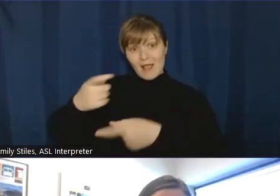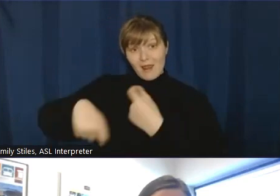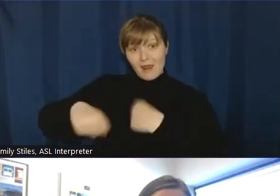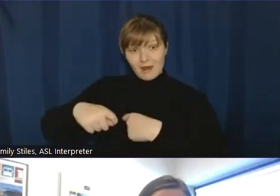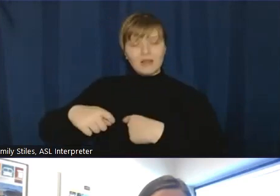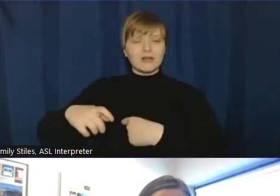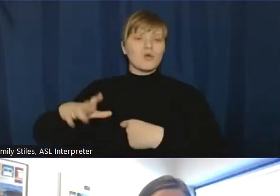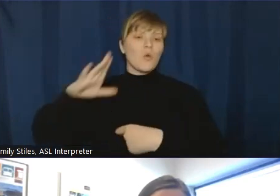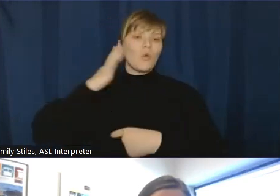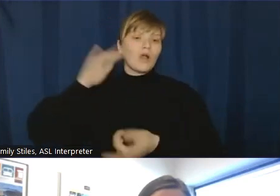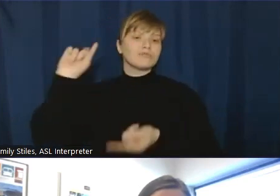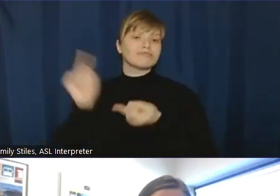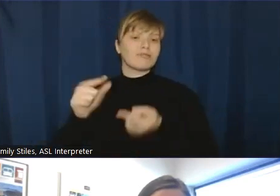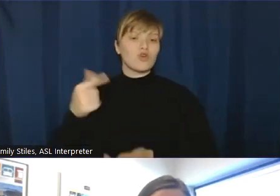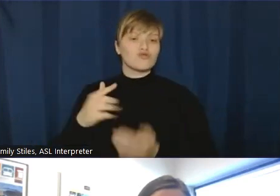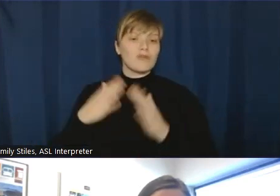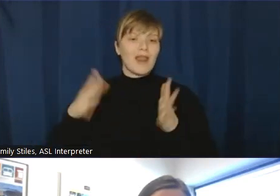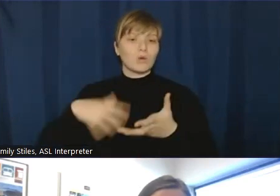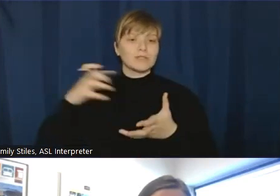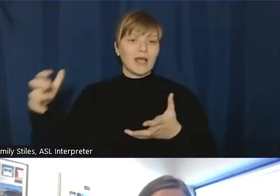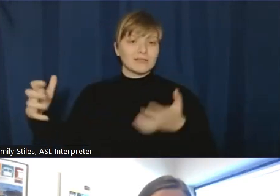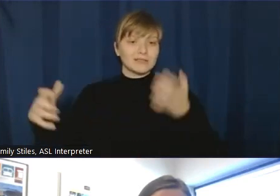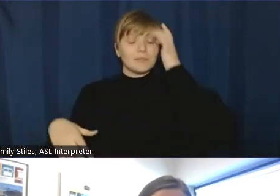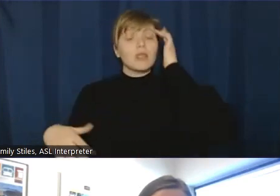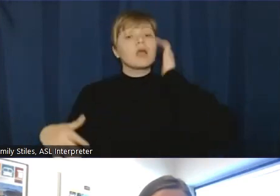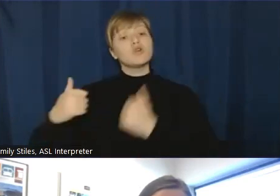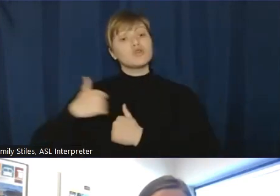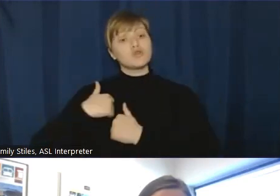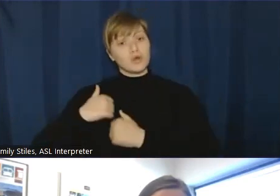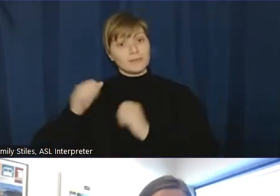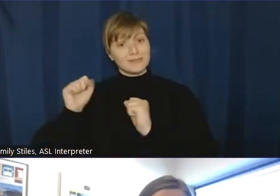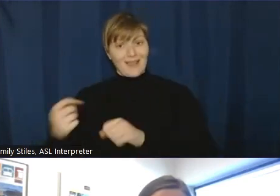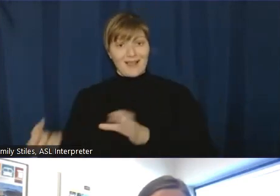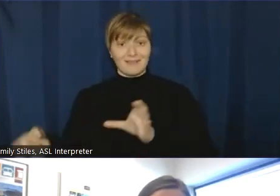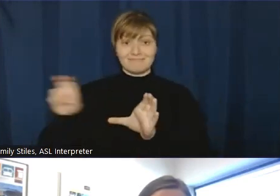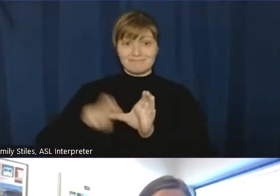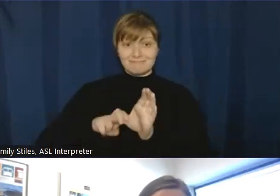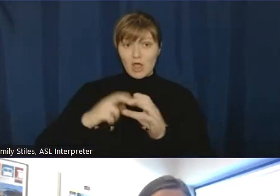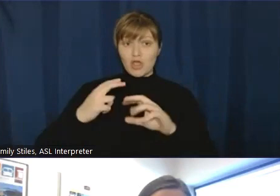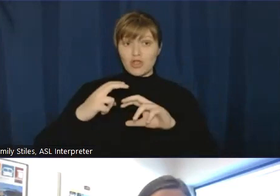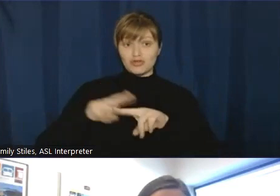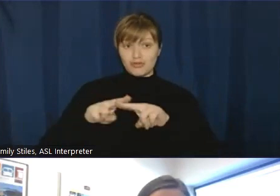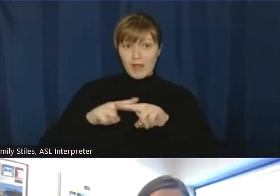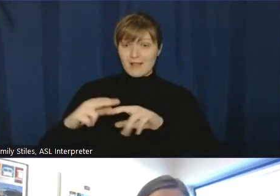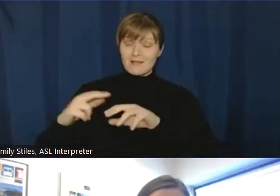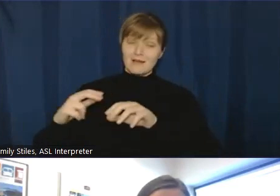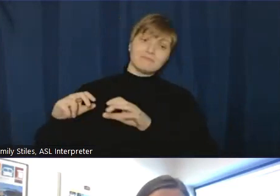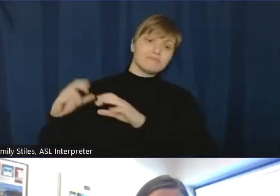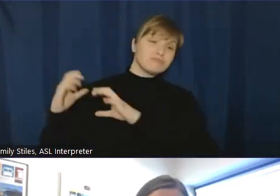for the troops to take the train, get off, save you a substantial amount of money, and reduce your